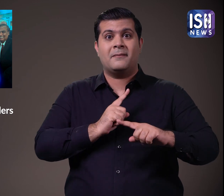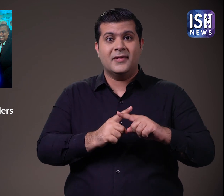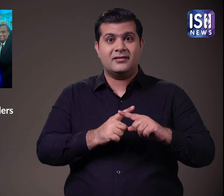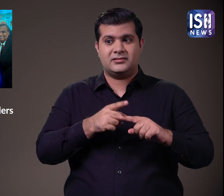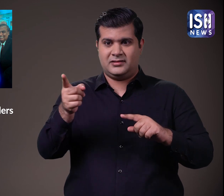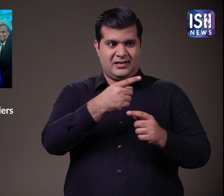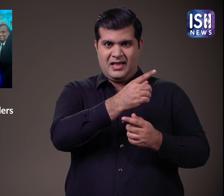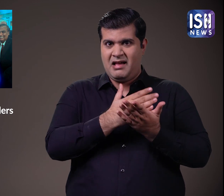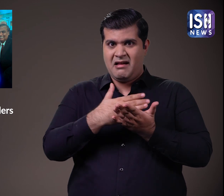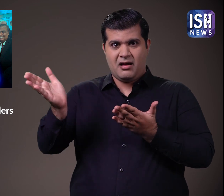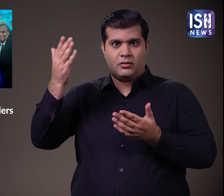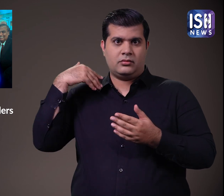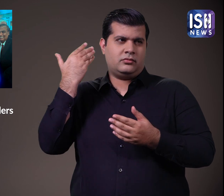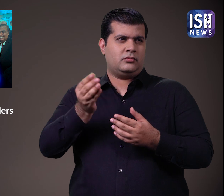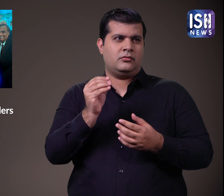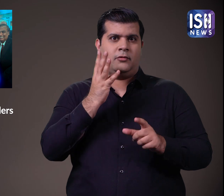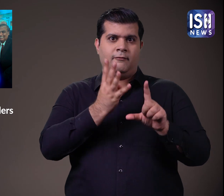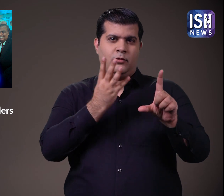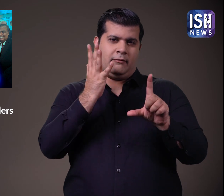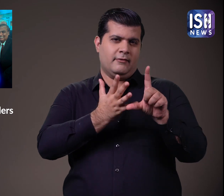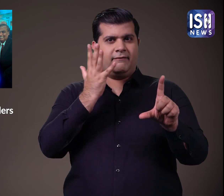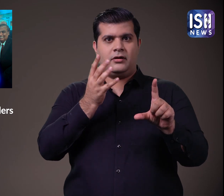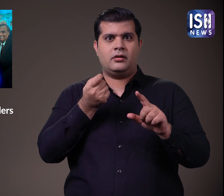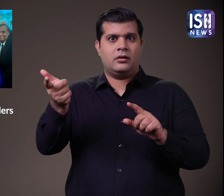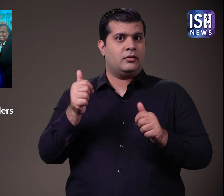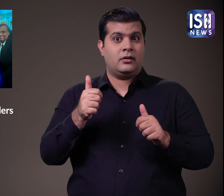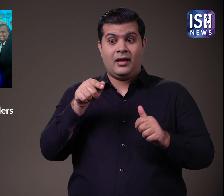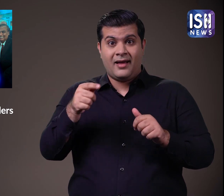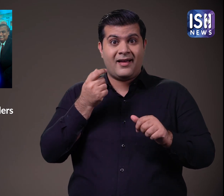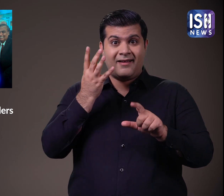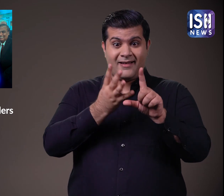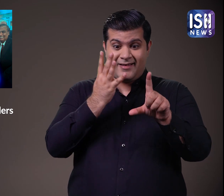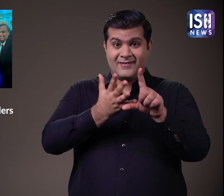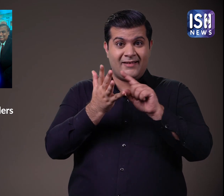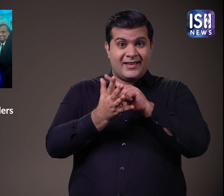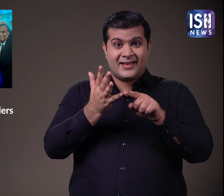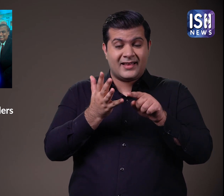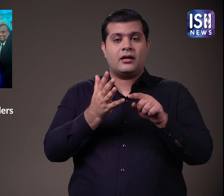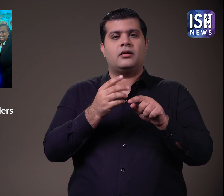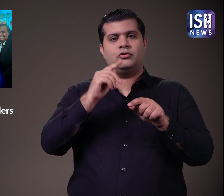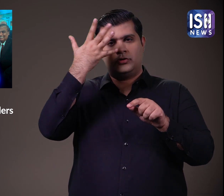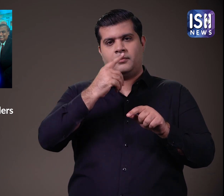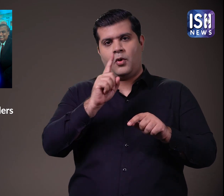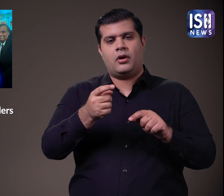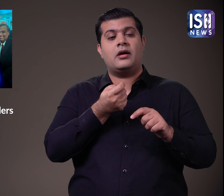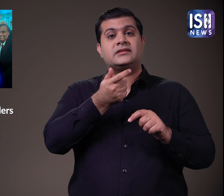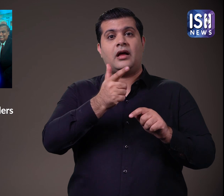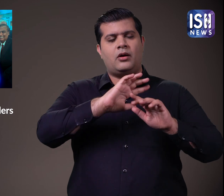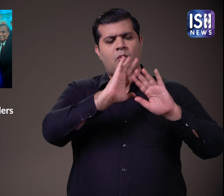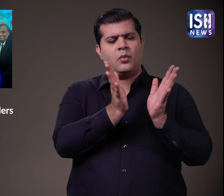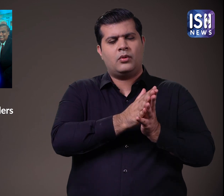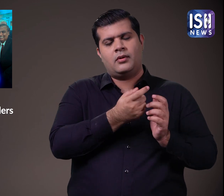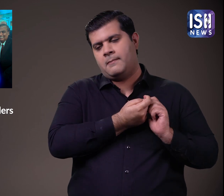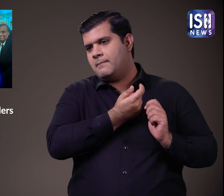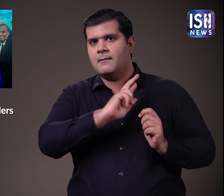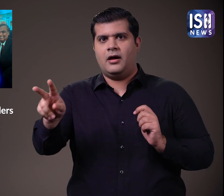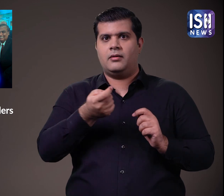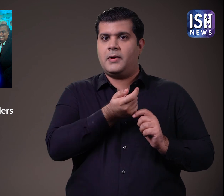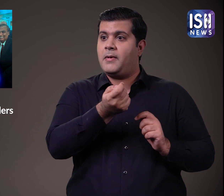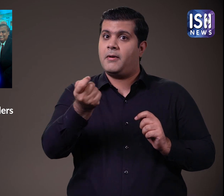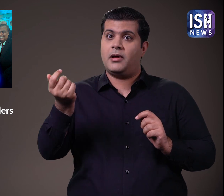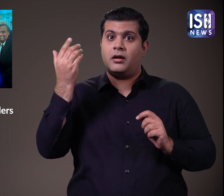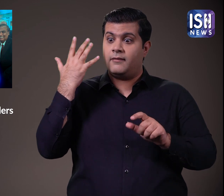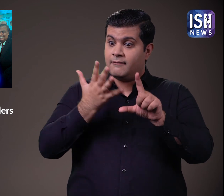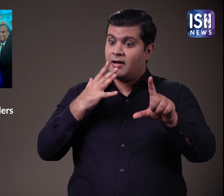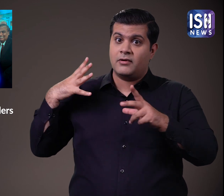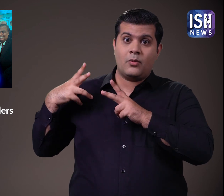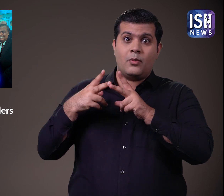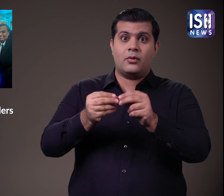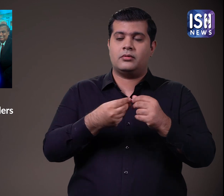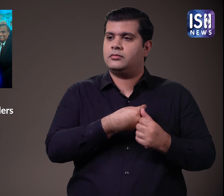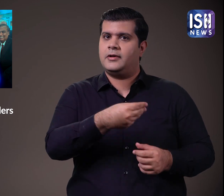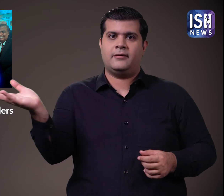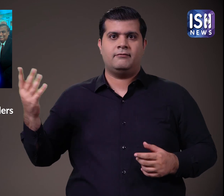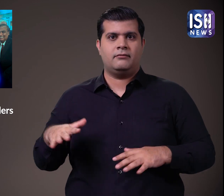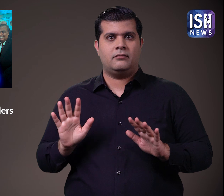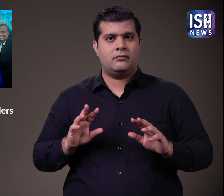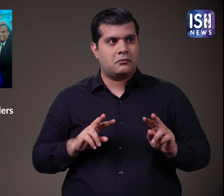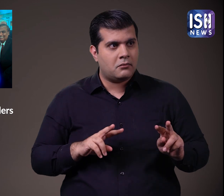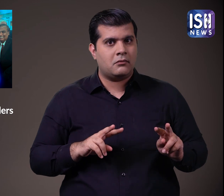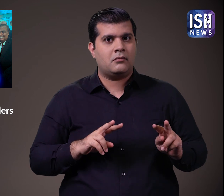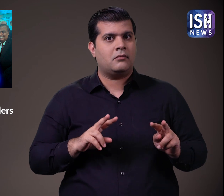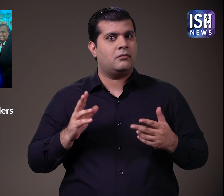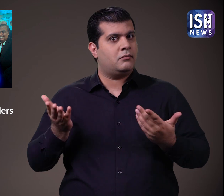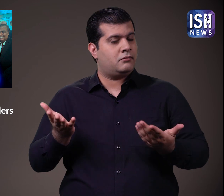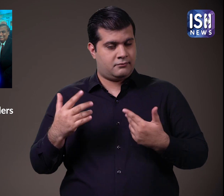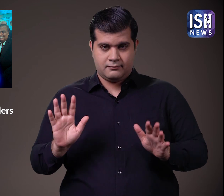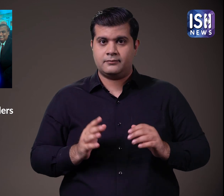and they will receive all the pay that they missed for about 4 - 5 years. Surprising!